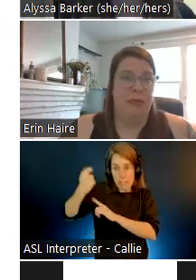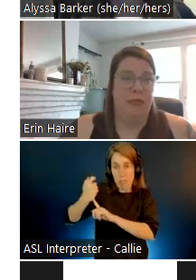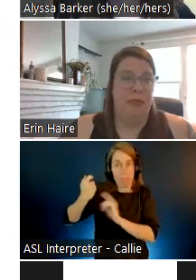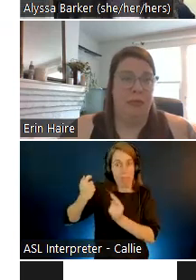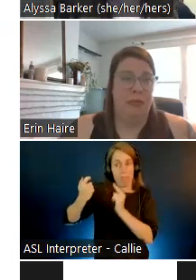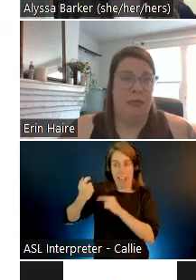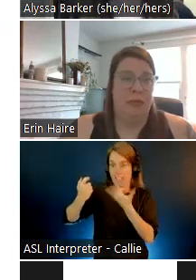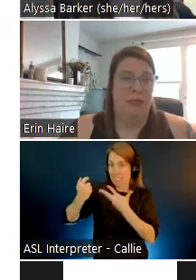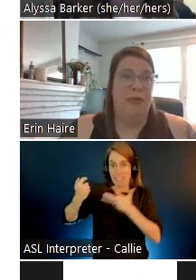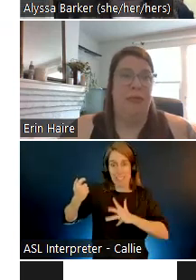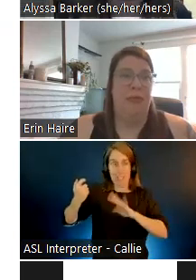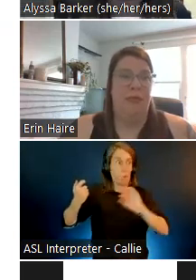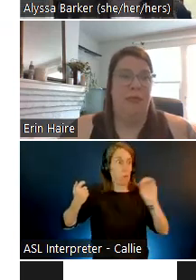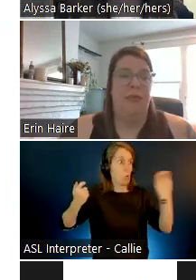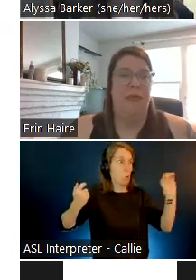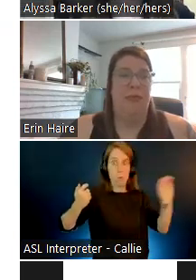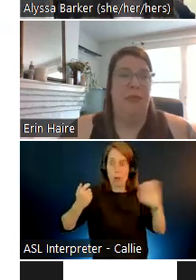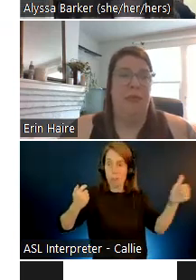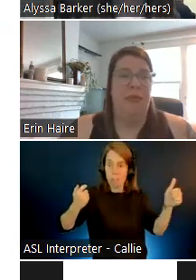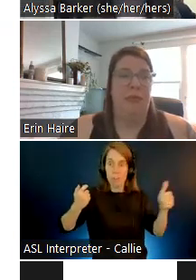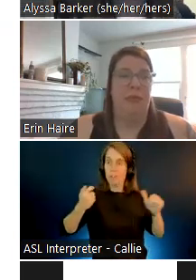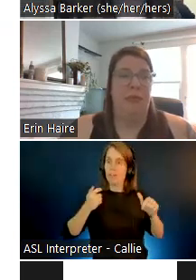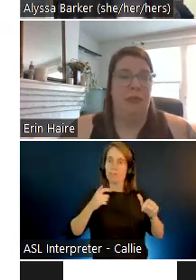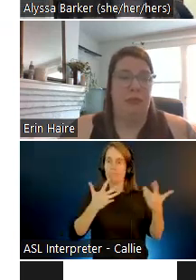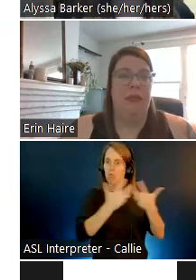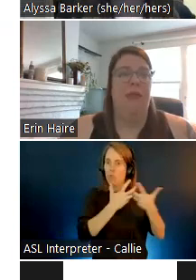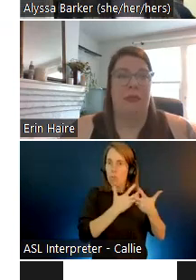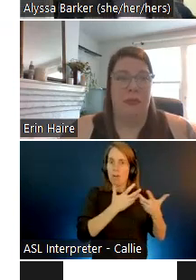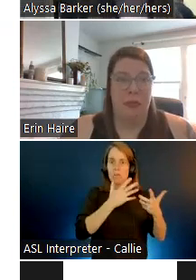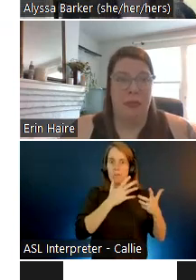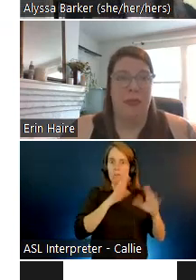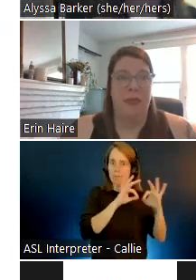source of income into the household and that's certainly we have seen those cases before Pete: